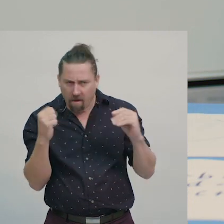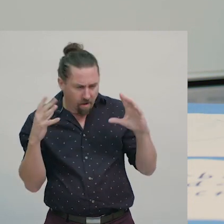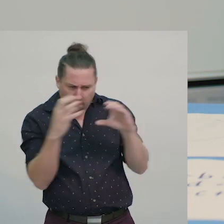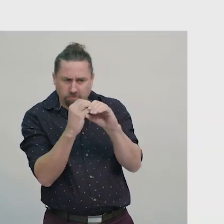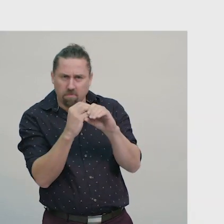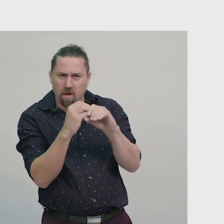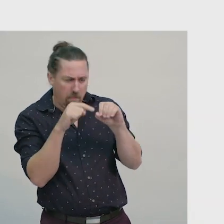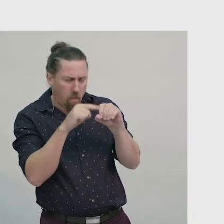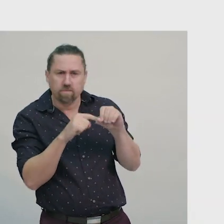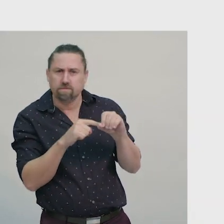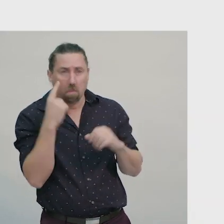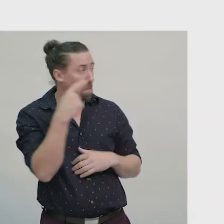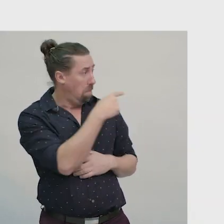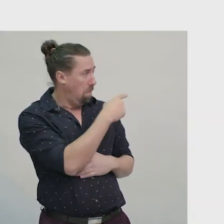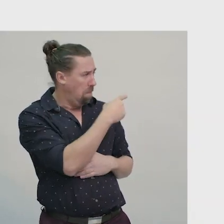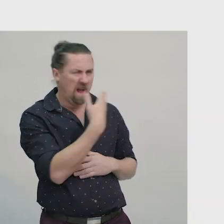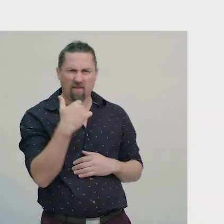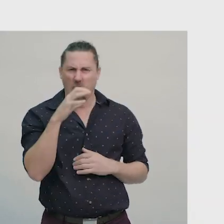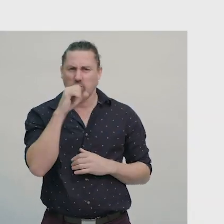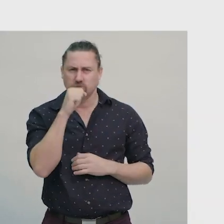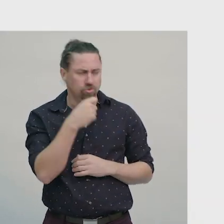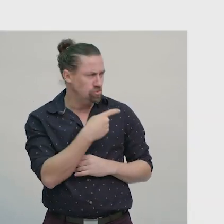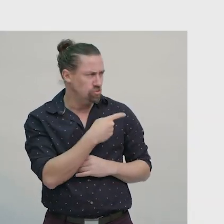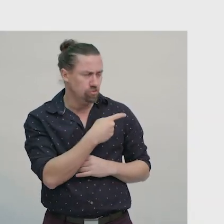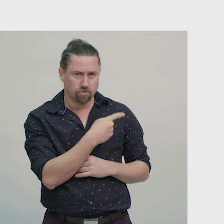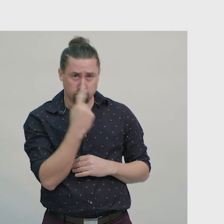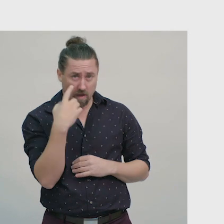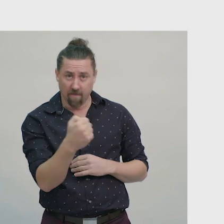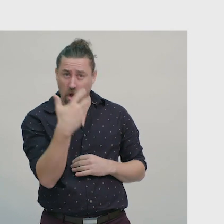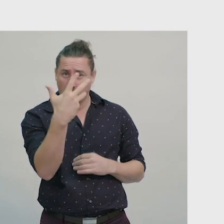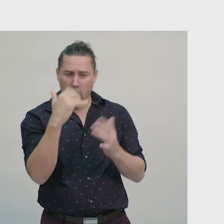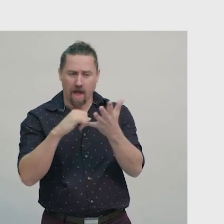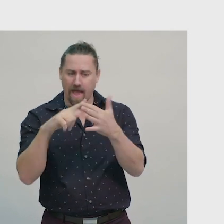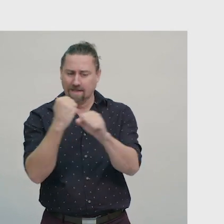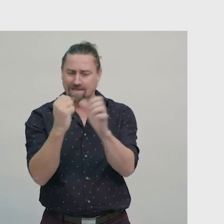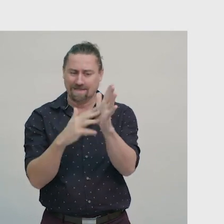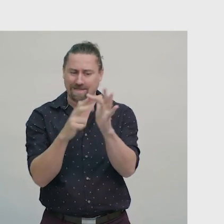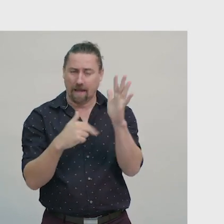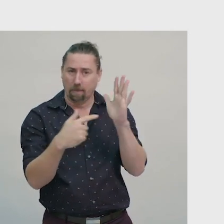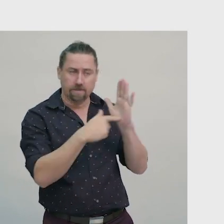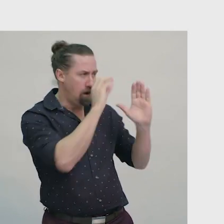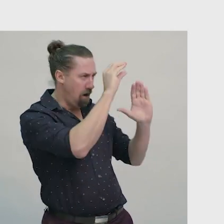Have a look at this juicy orange. Can you see the nine segments, all clustered around the centre?